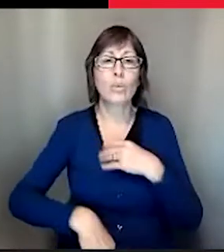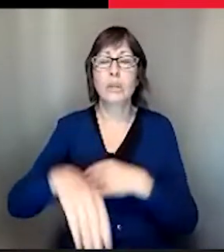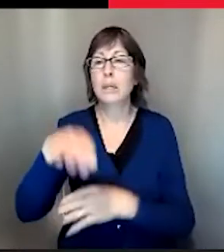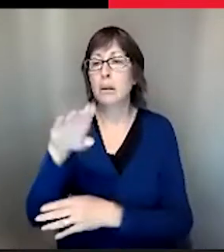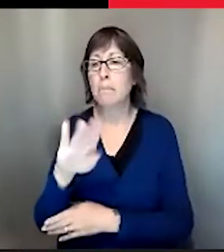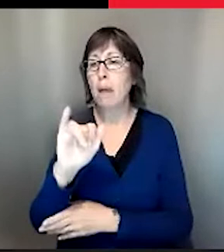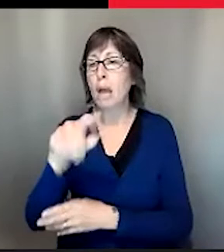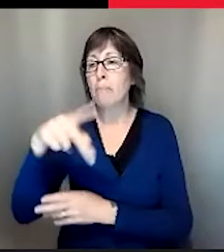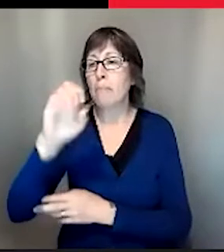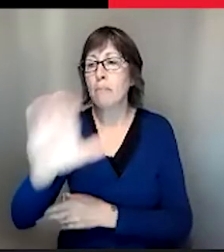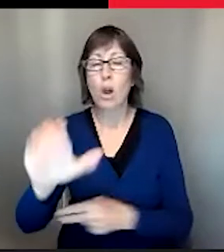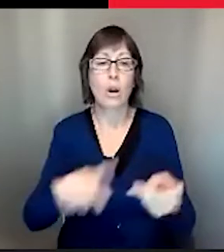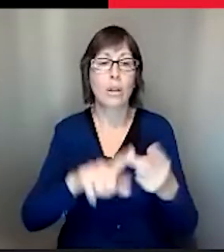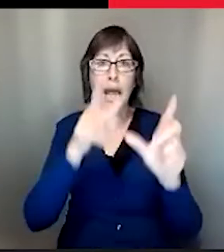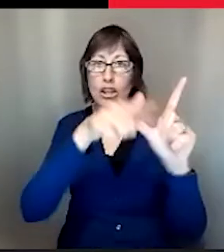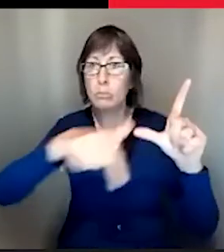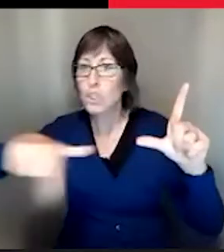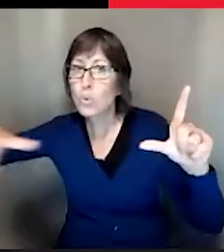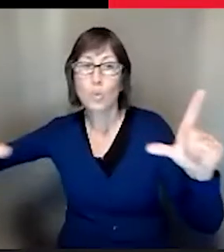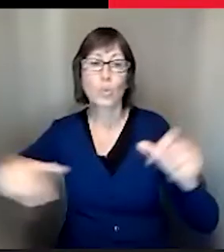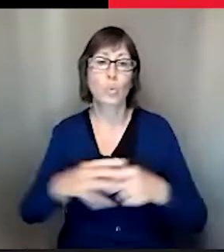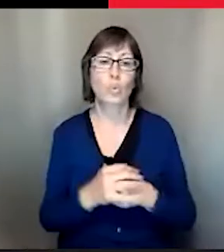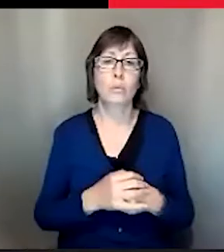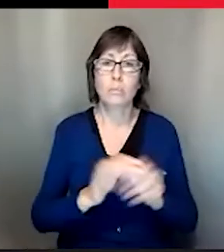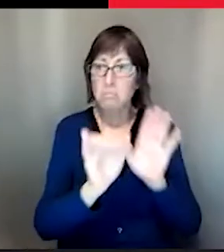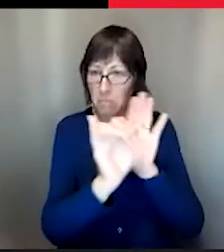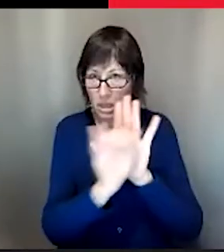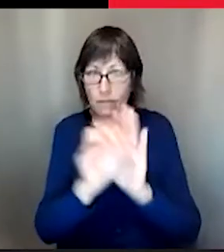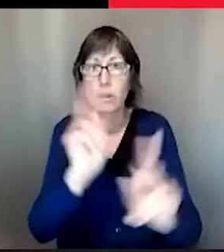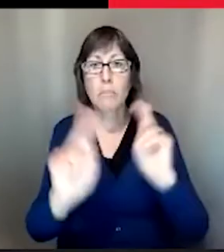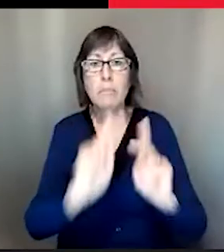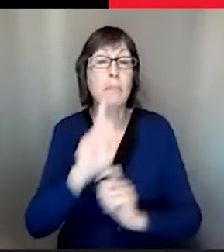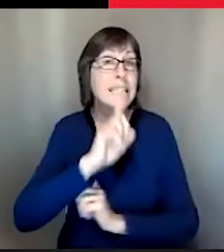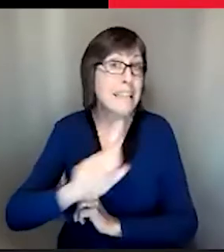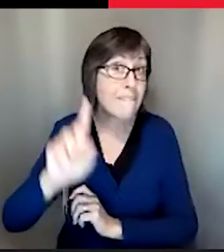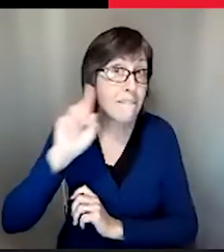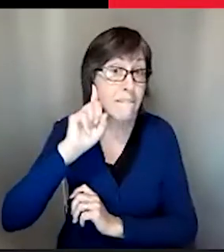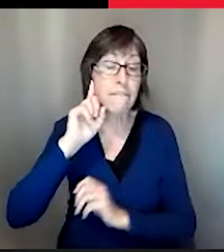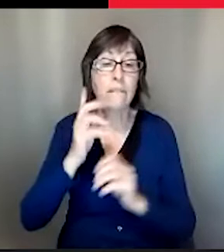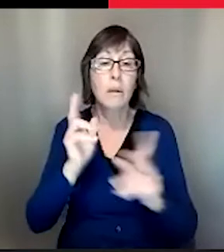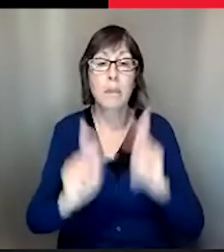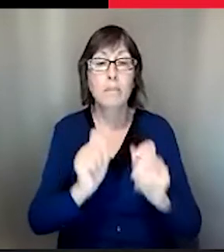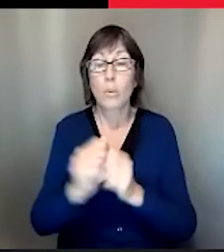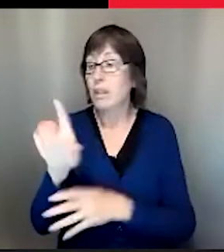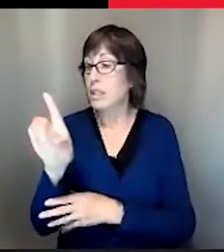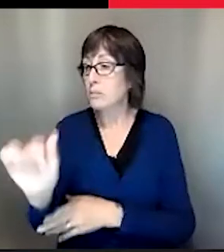LGBTQIA2S+ identifying individuals, Deaf persons, and persons with disabilities. Artists